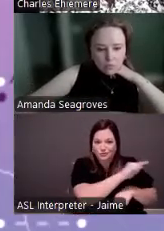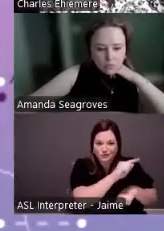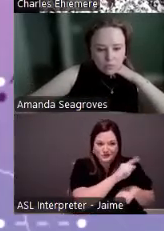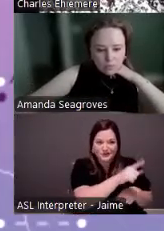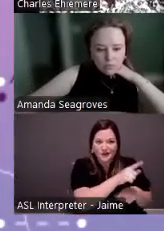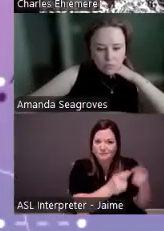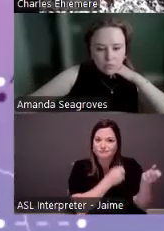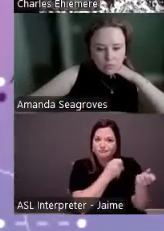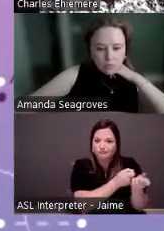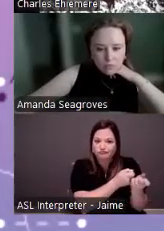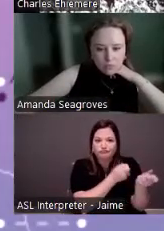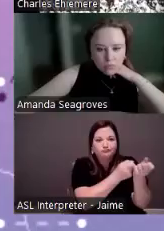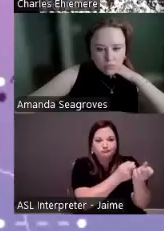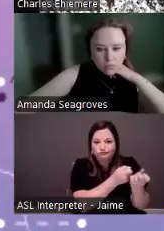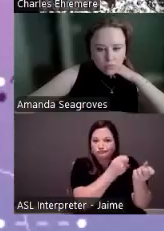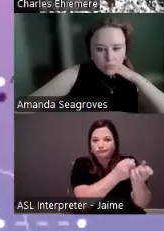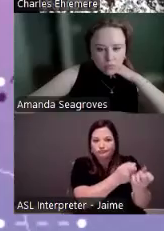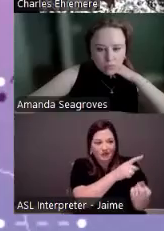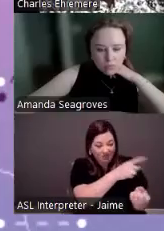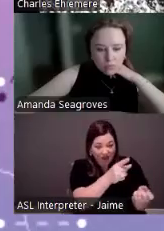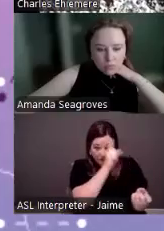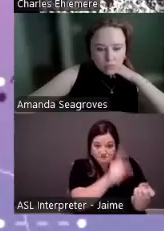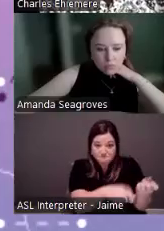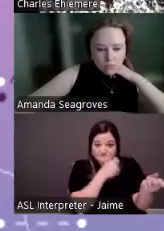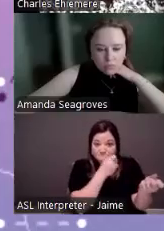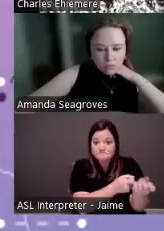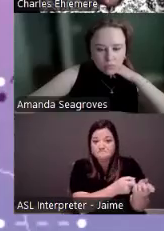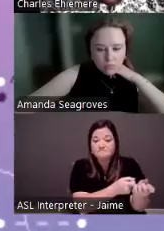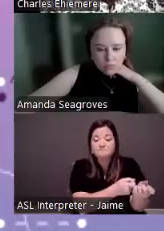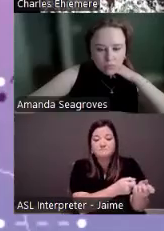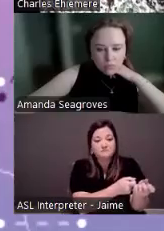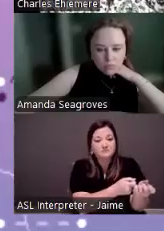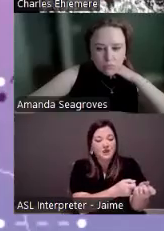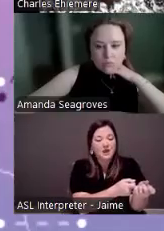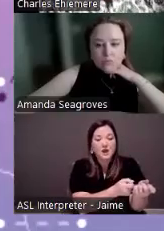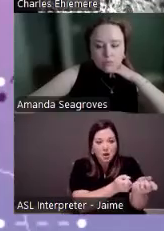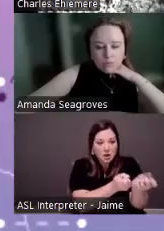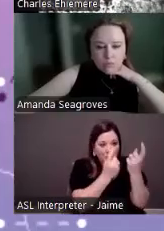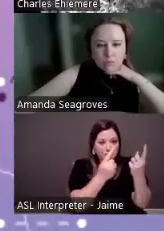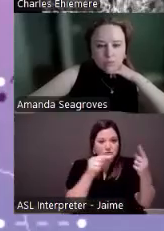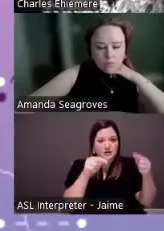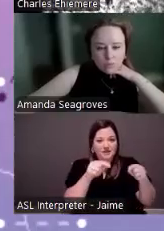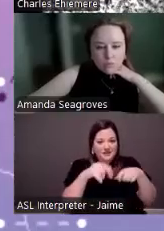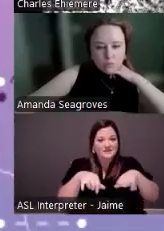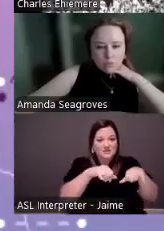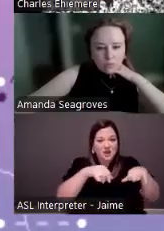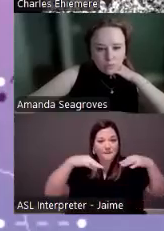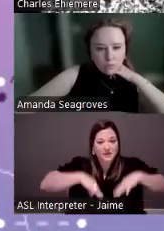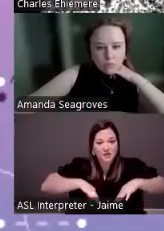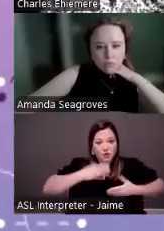Once you get their buy-in and understand that this is for the common good, once they're able to stand with you,